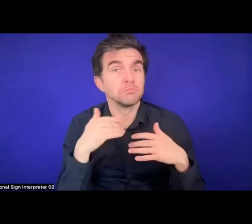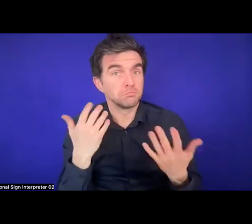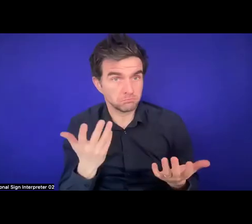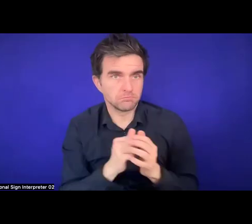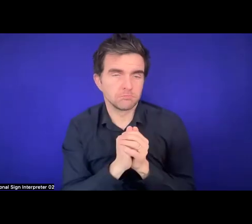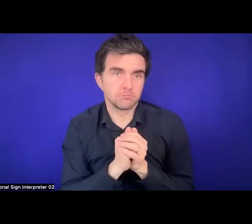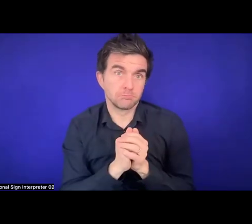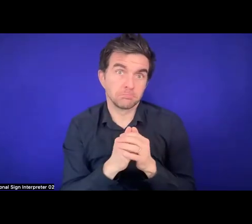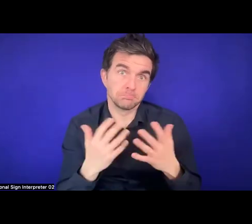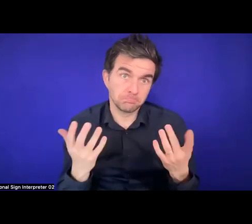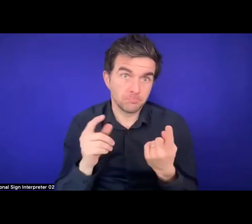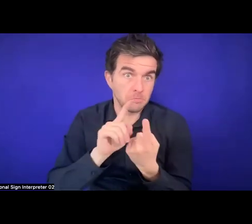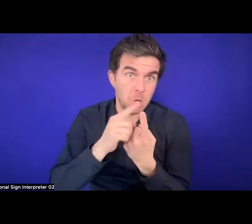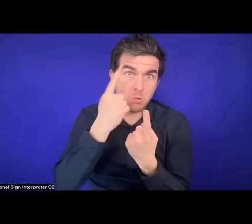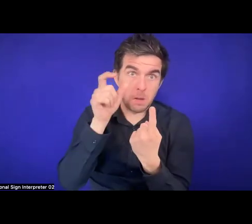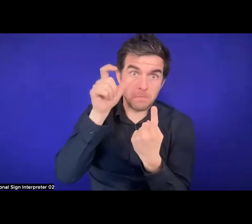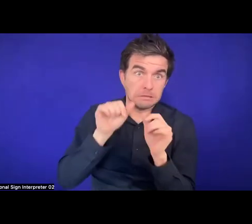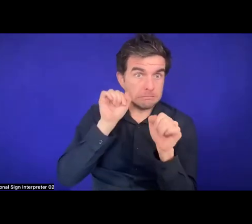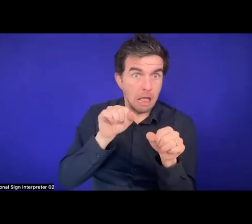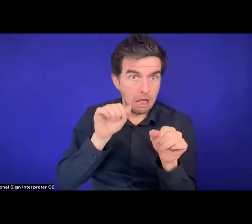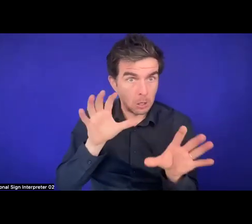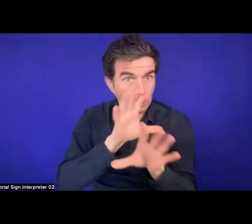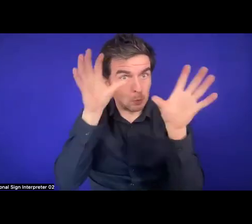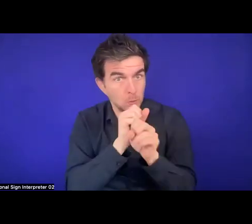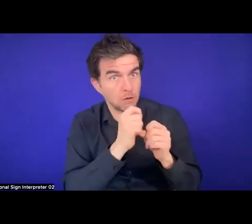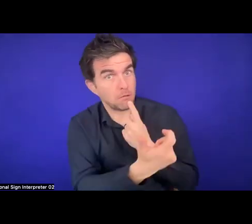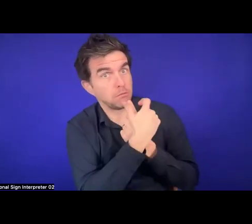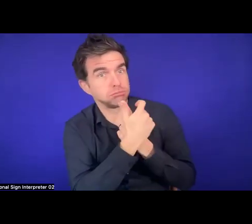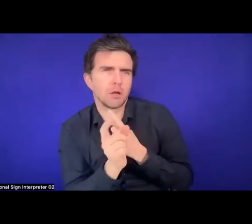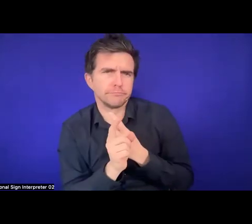okay if you also need other mentors. It's good to be honest about these mentoring